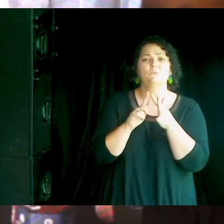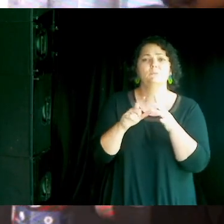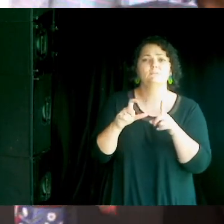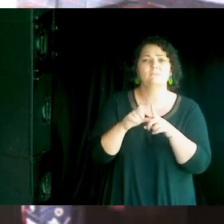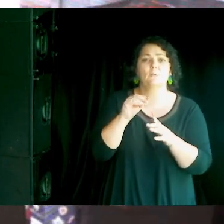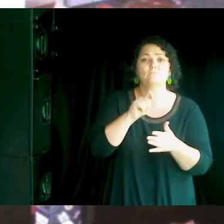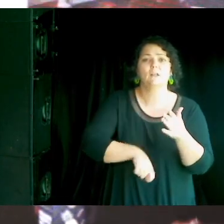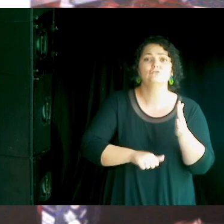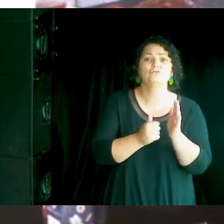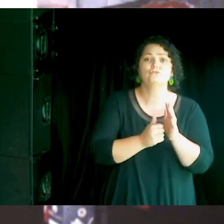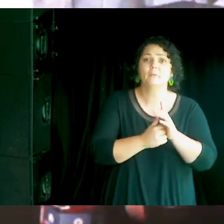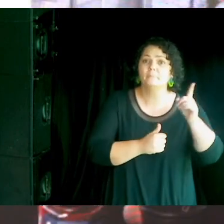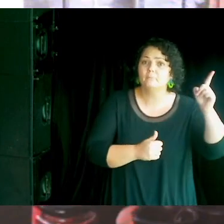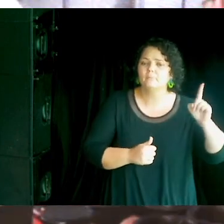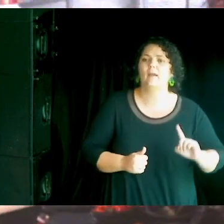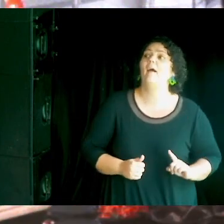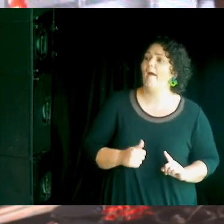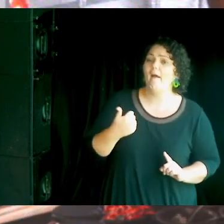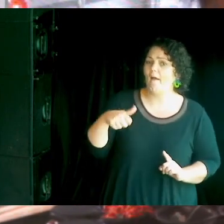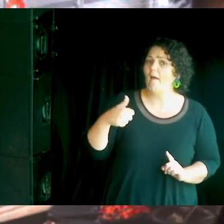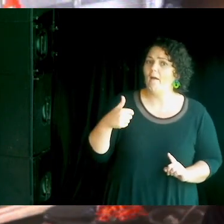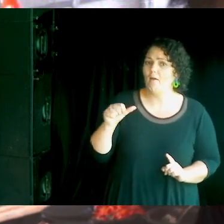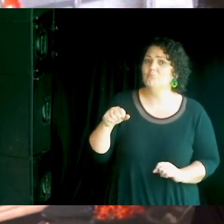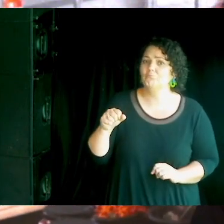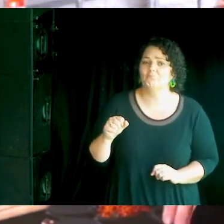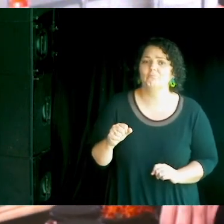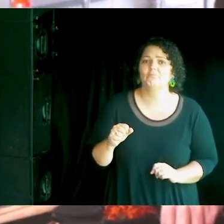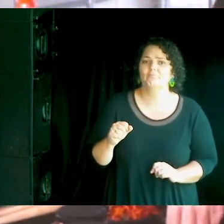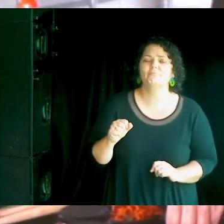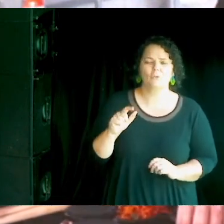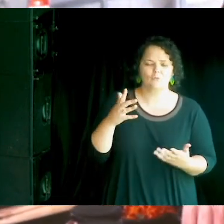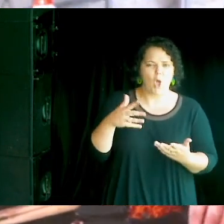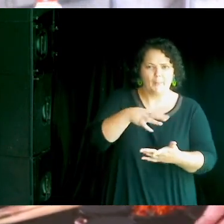me of that it does so with this one I'll just give it a good mix of fried shilats